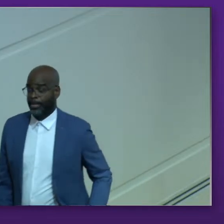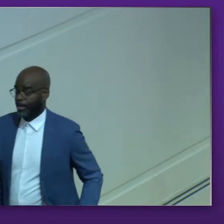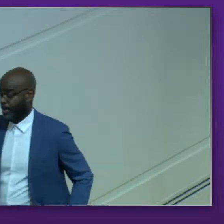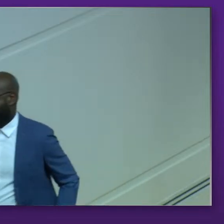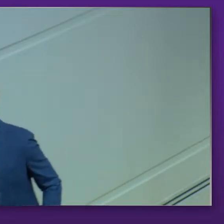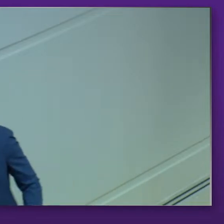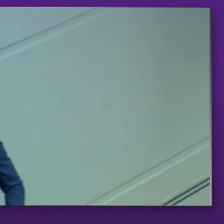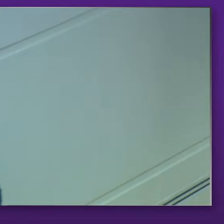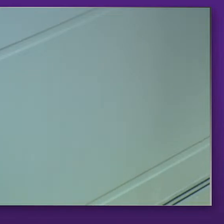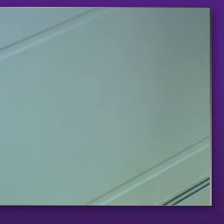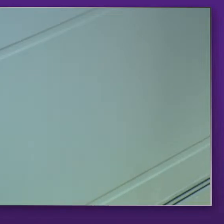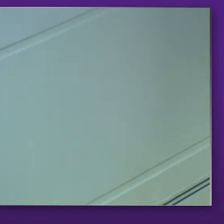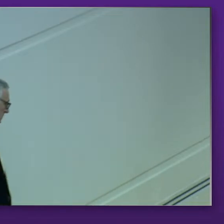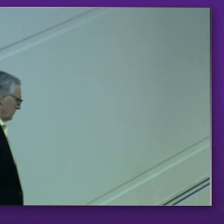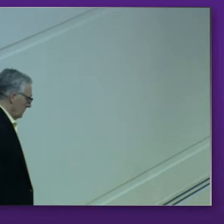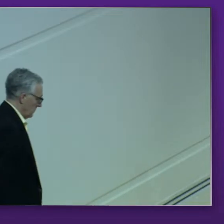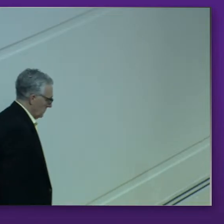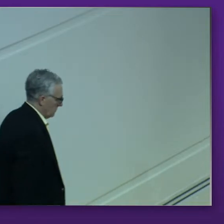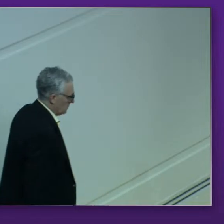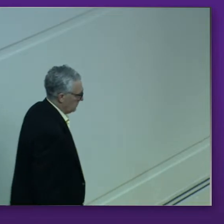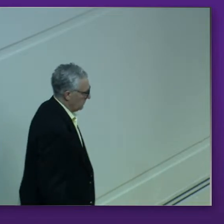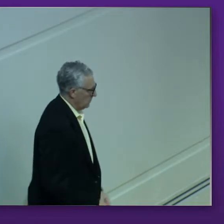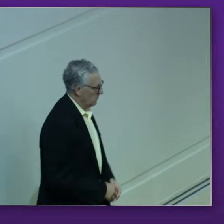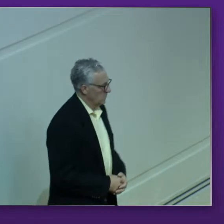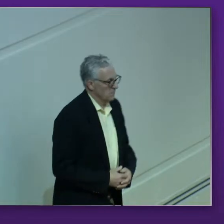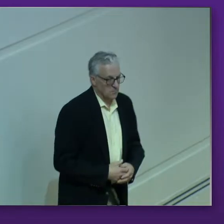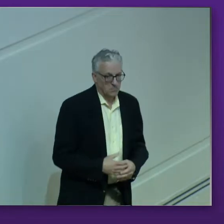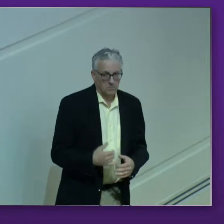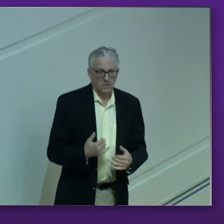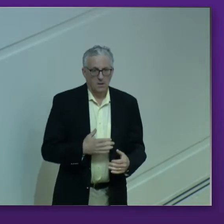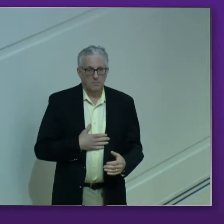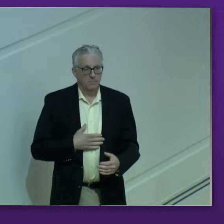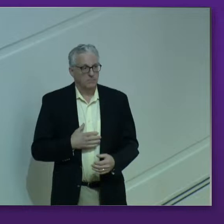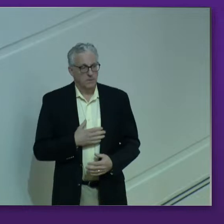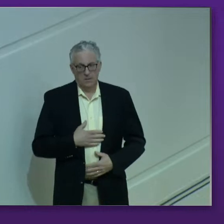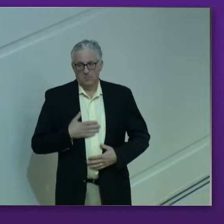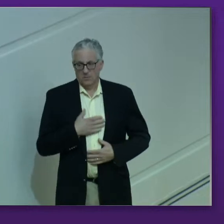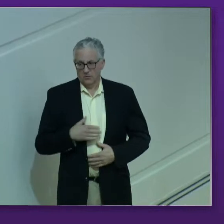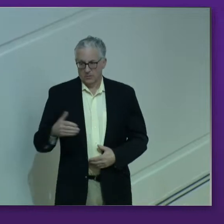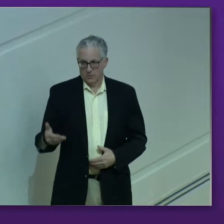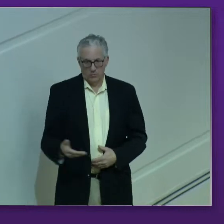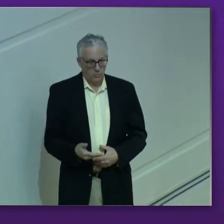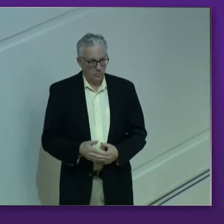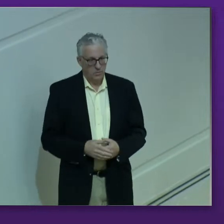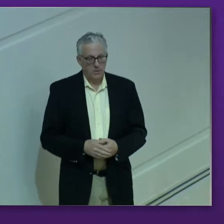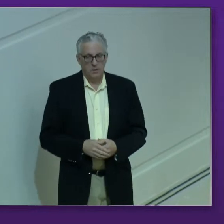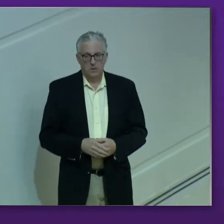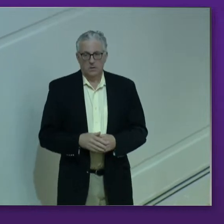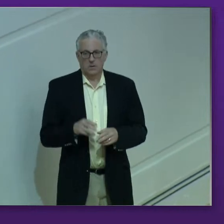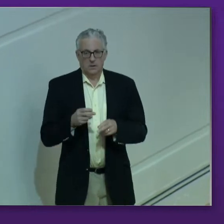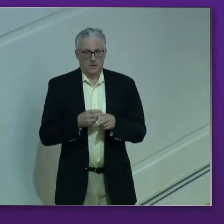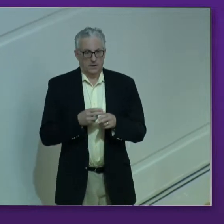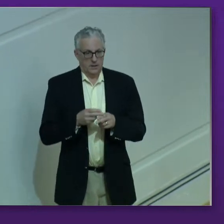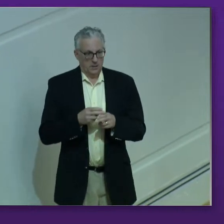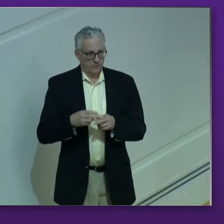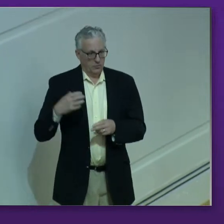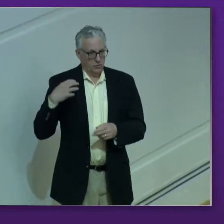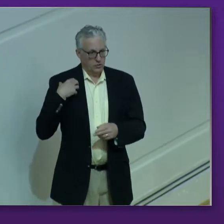CONGRATULATIONS TO ALL OUR RECIPIENTS OF TEAM EFFORT TOWARDS THIS YEAR. THANK YOU